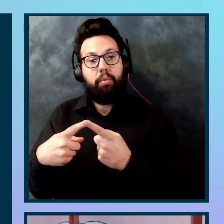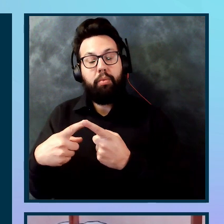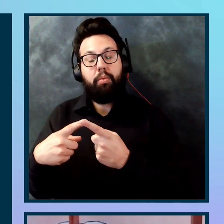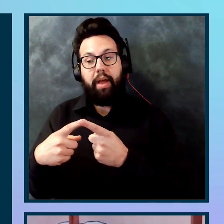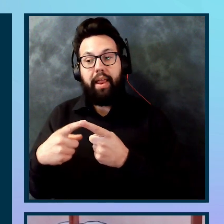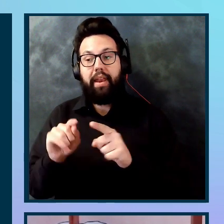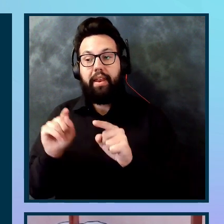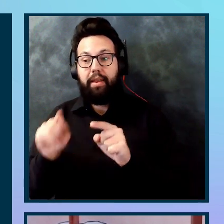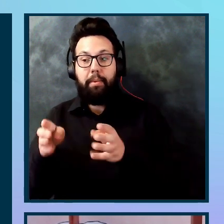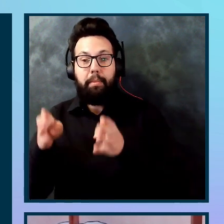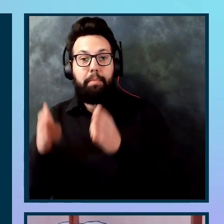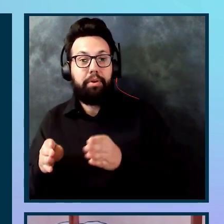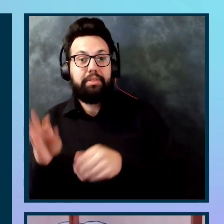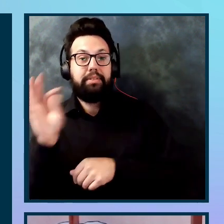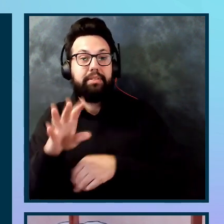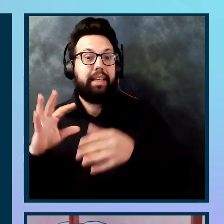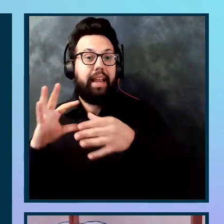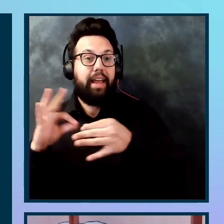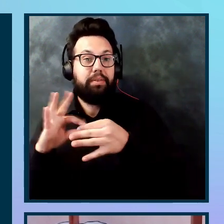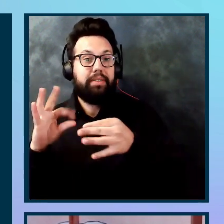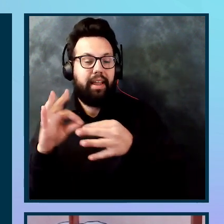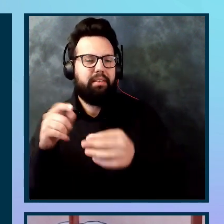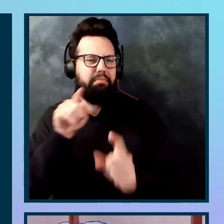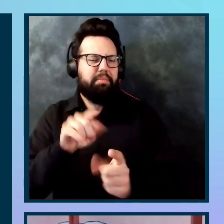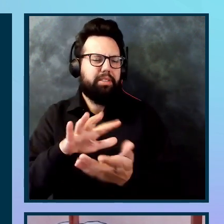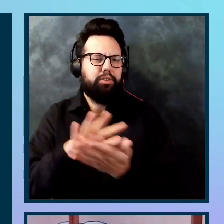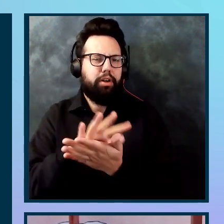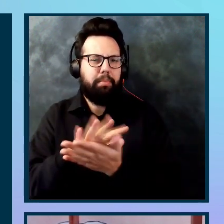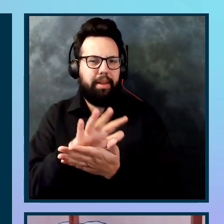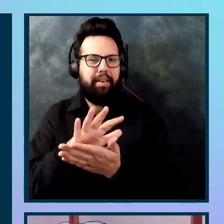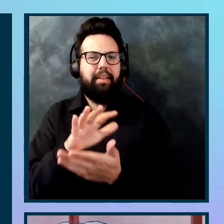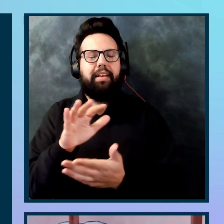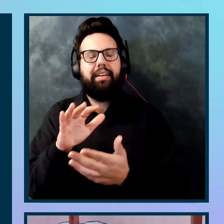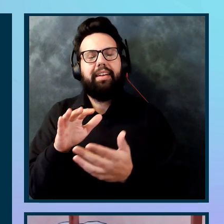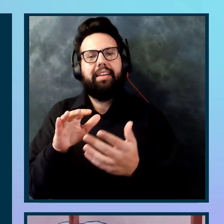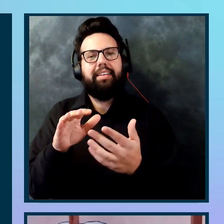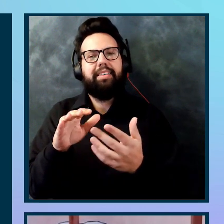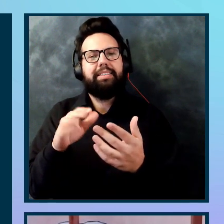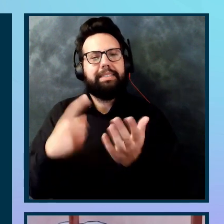and this can lead to arguments. It can lead to friction.